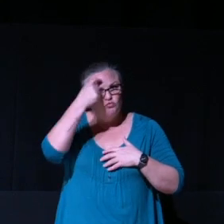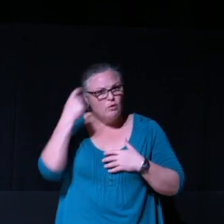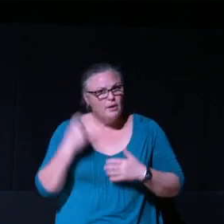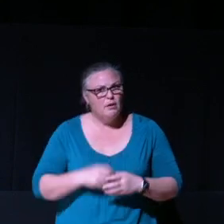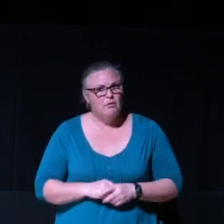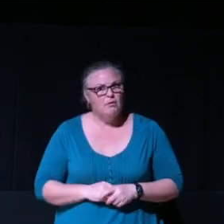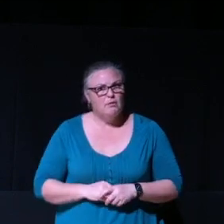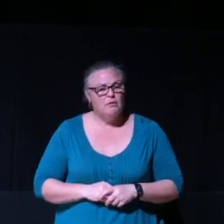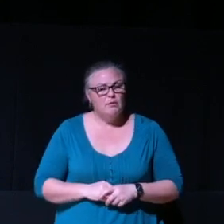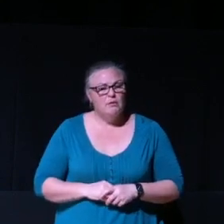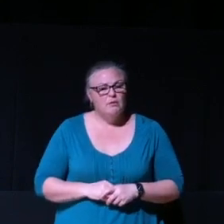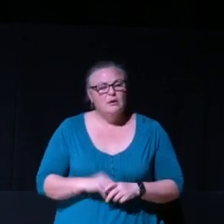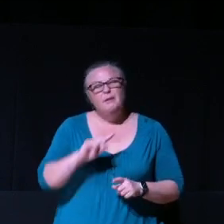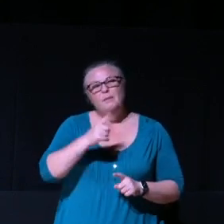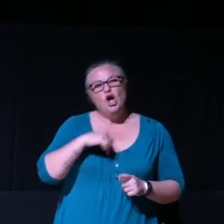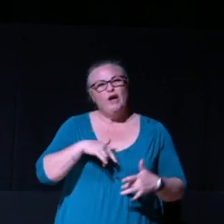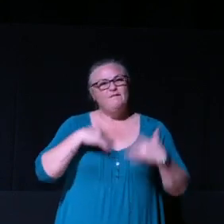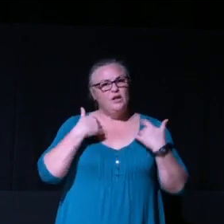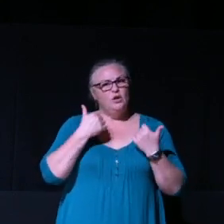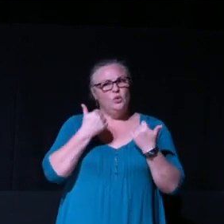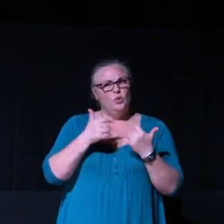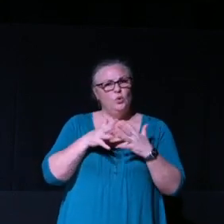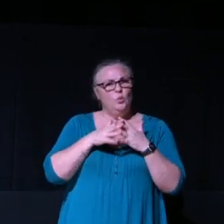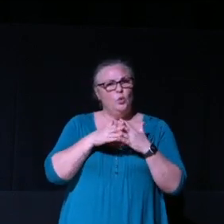I do see a real value in like moderate conversation and engaging people